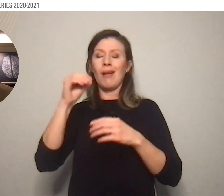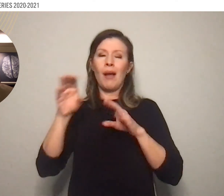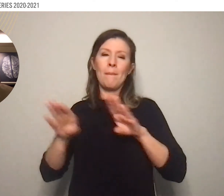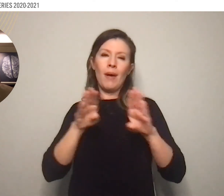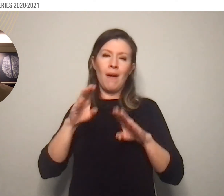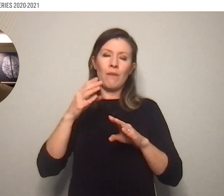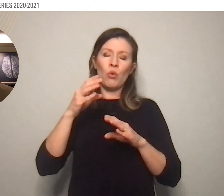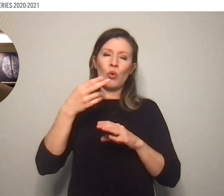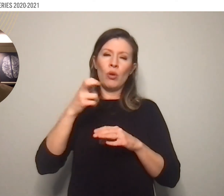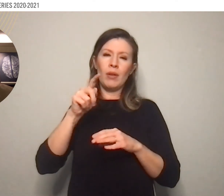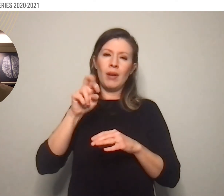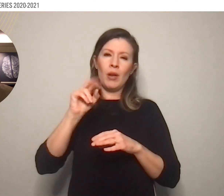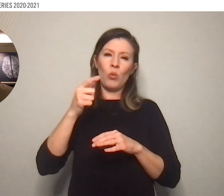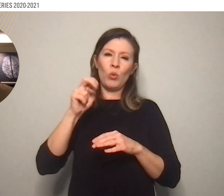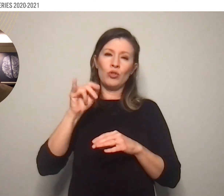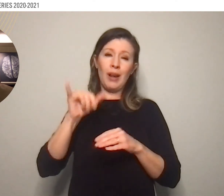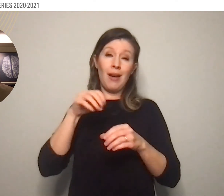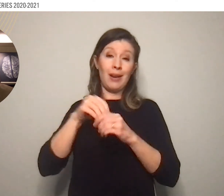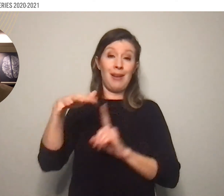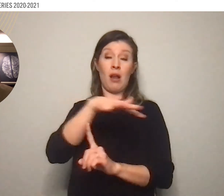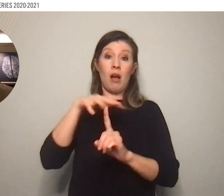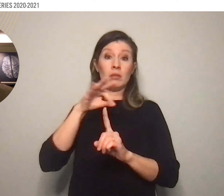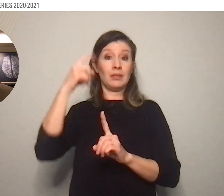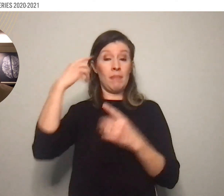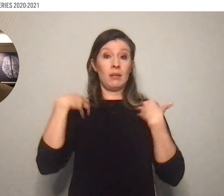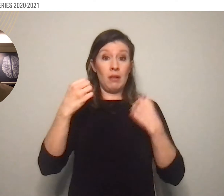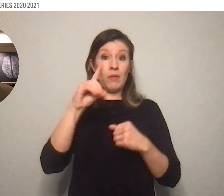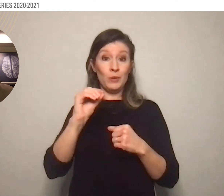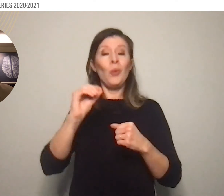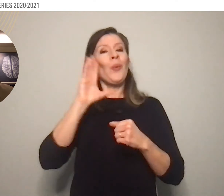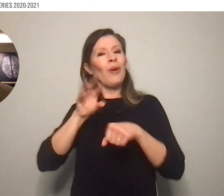and behavioral heterogeneity in the context of mental health disorders is likely going to touch